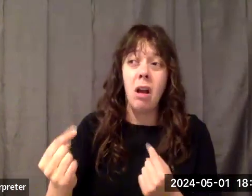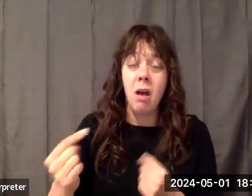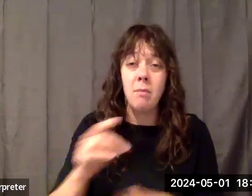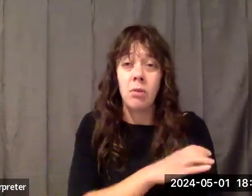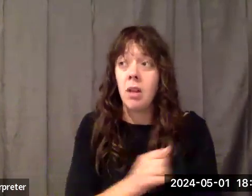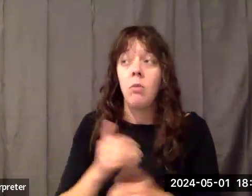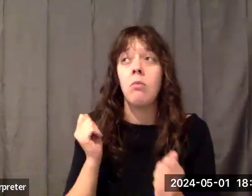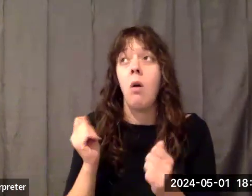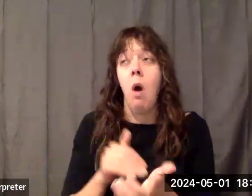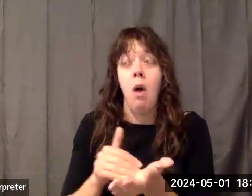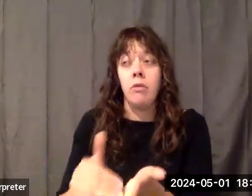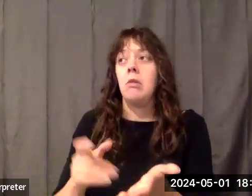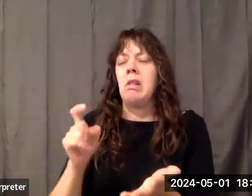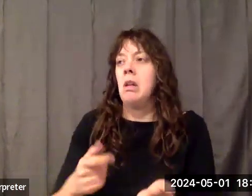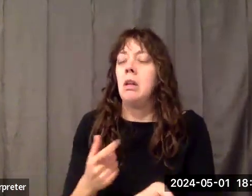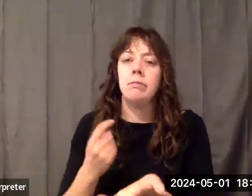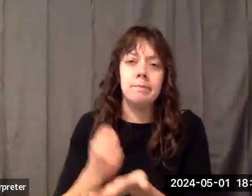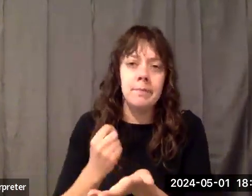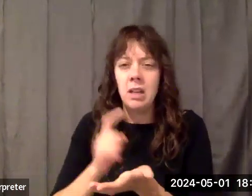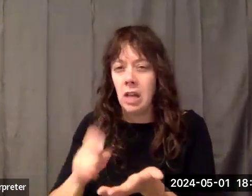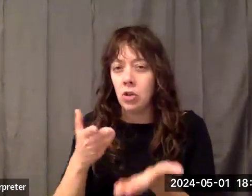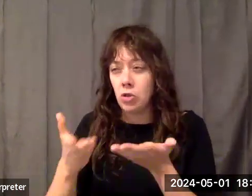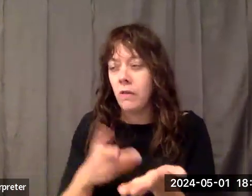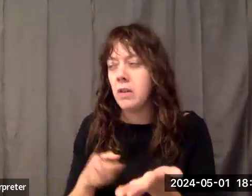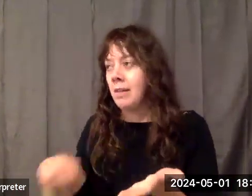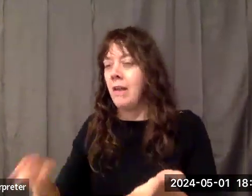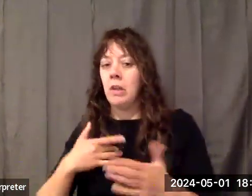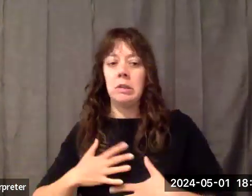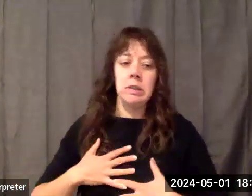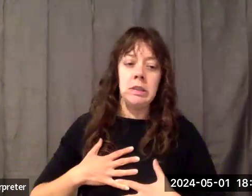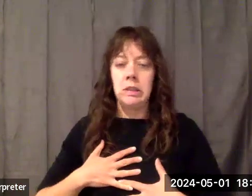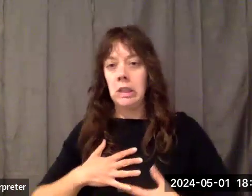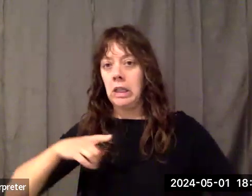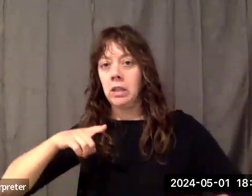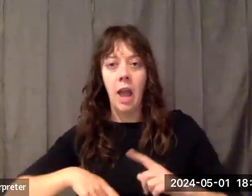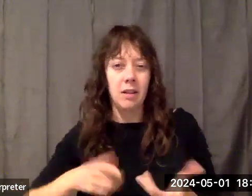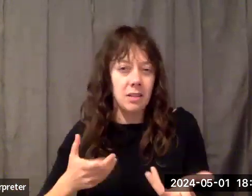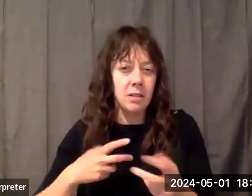Thank you Jim. I really appreciate your service to our communities and thank you so much for that feedback